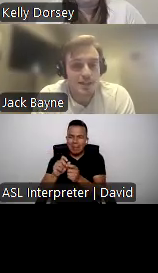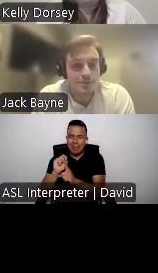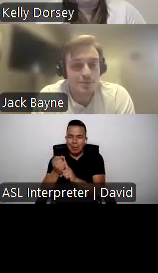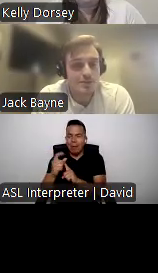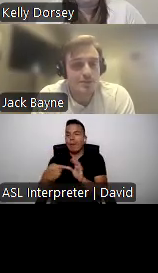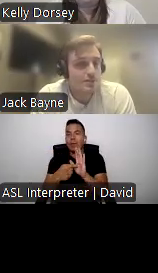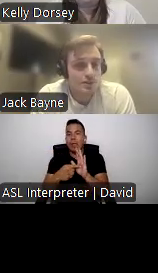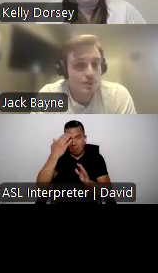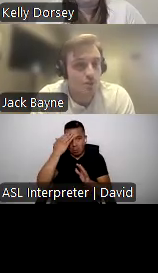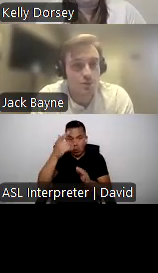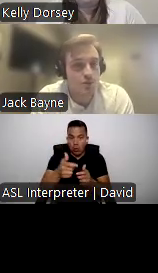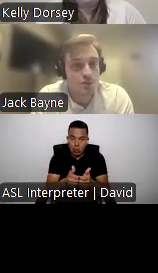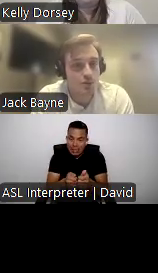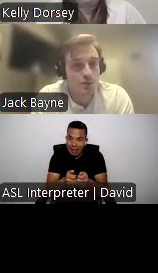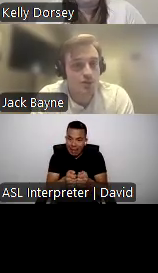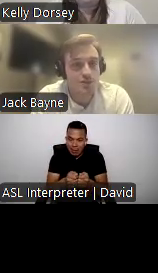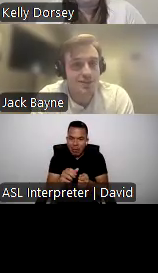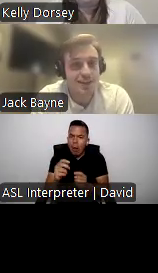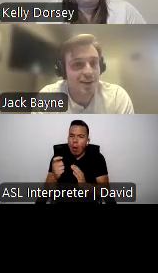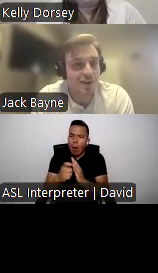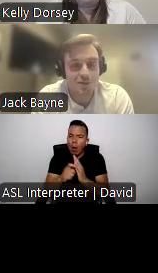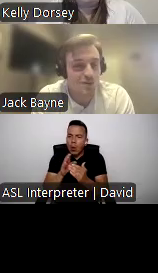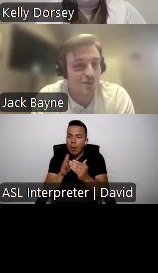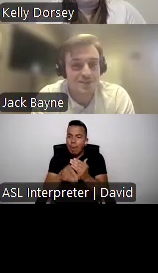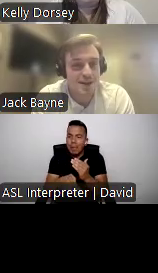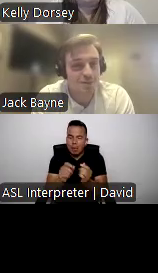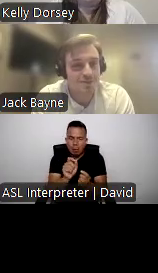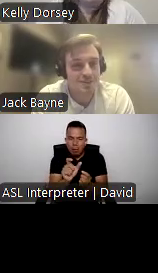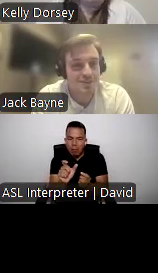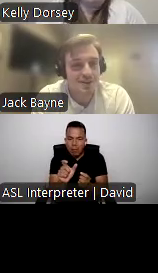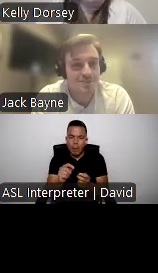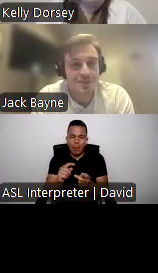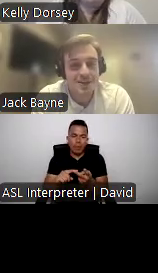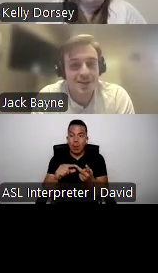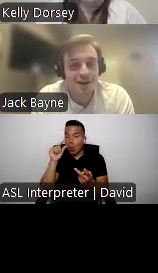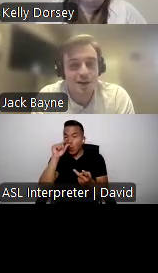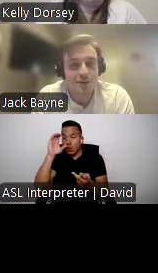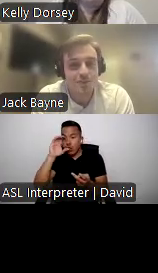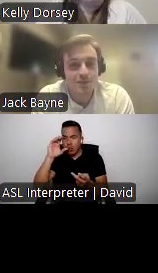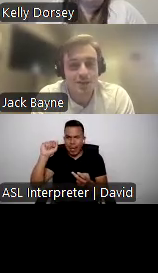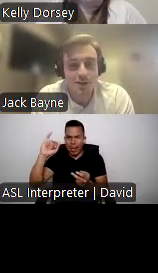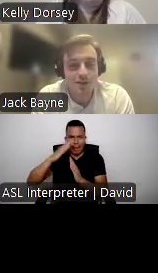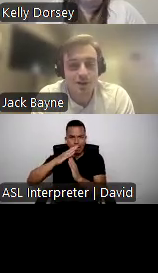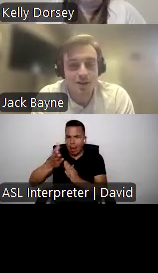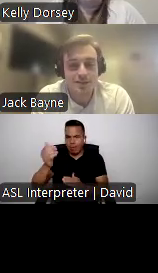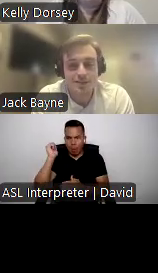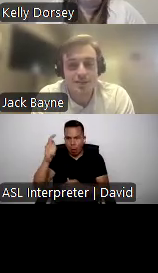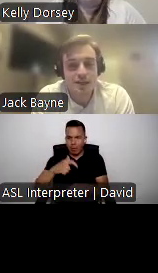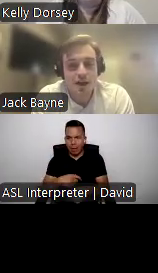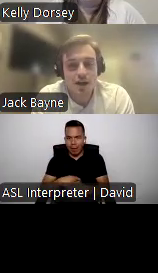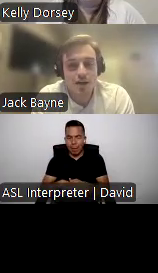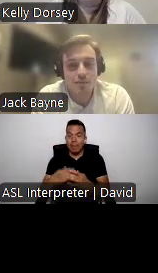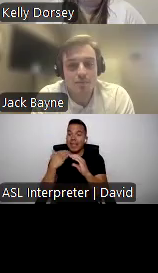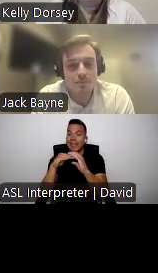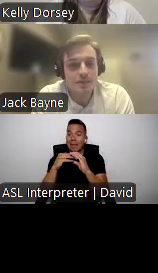a text message. Google search, you see the AI over your top every single time, email inboxes, and